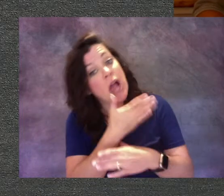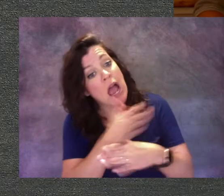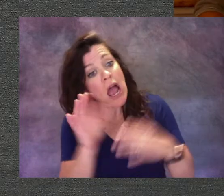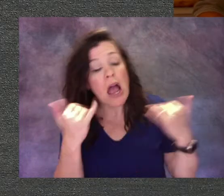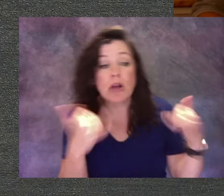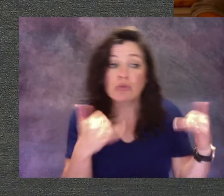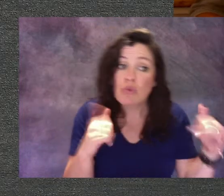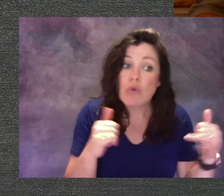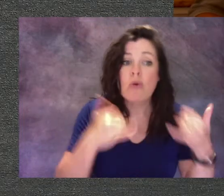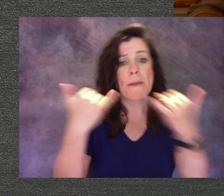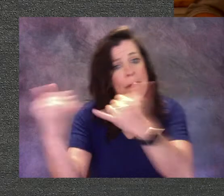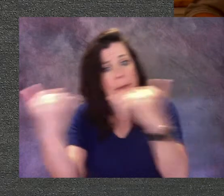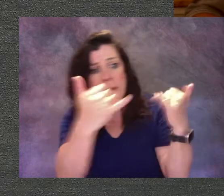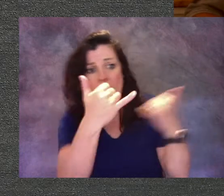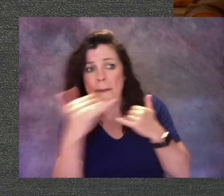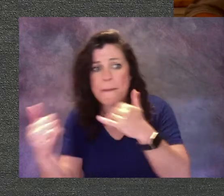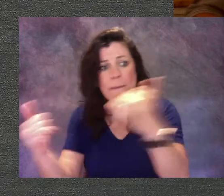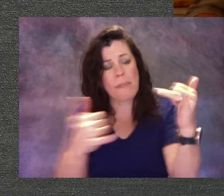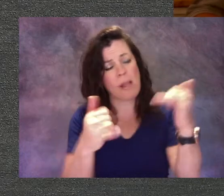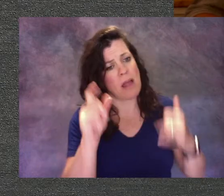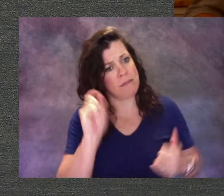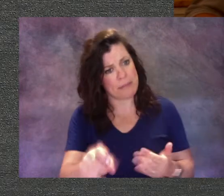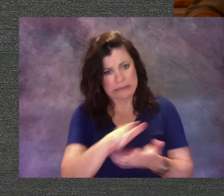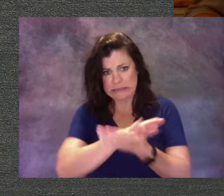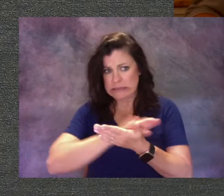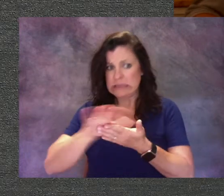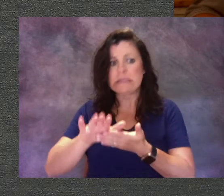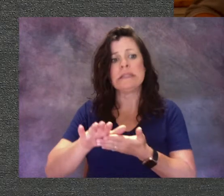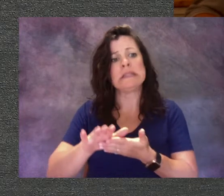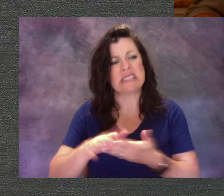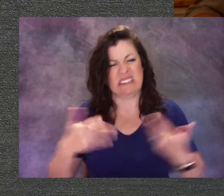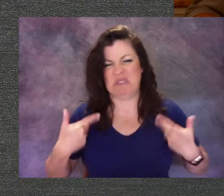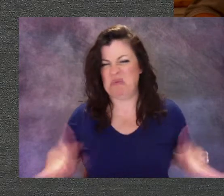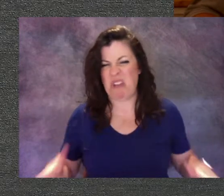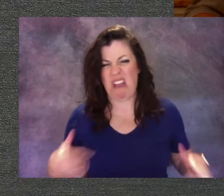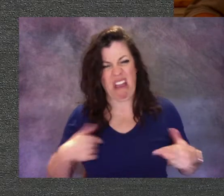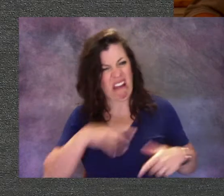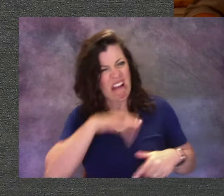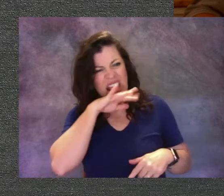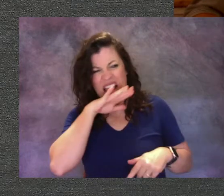you should have clean hands. So you're not spreading those germs to your friends, right?